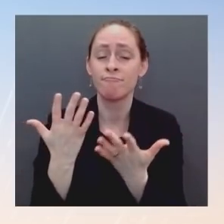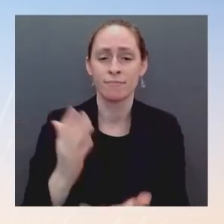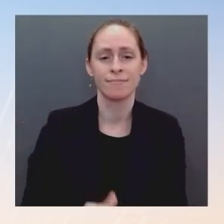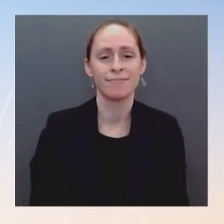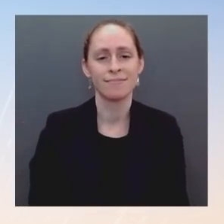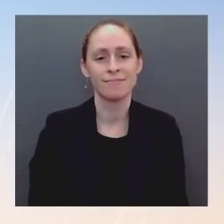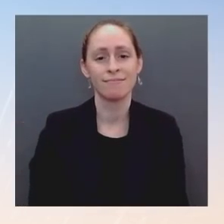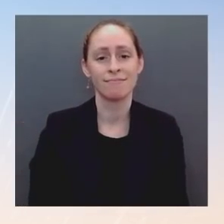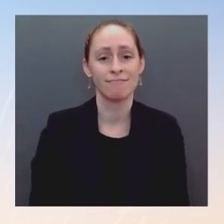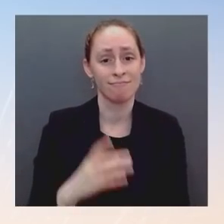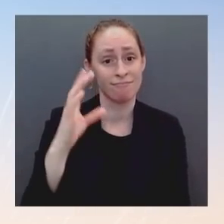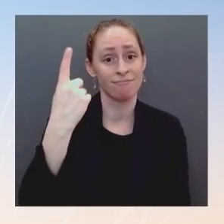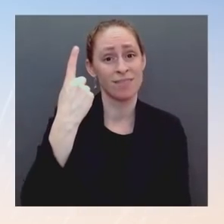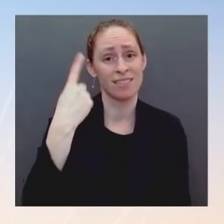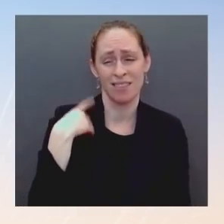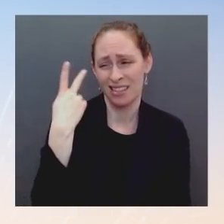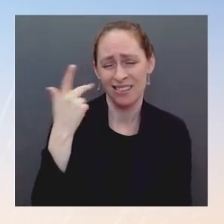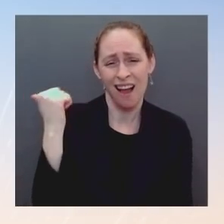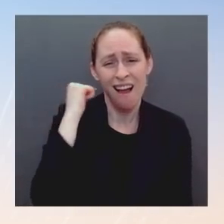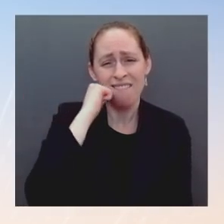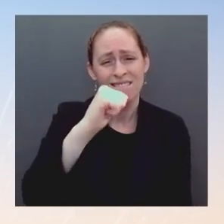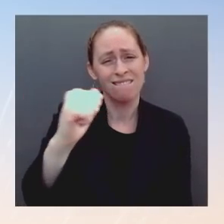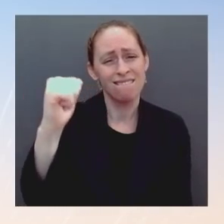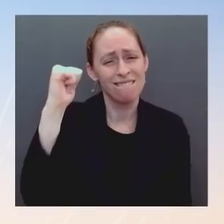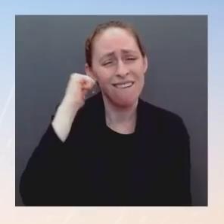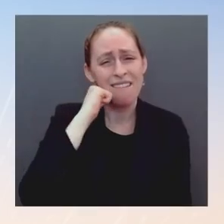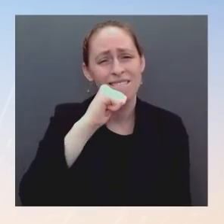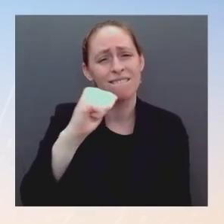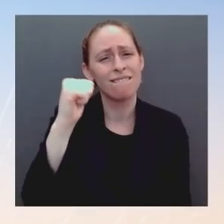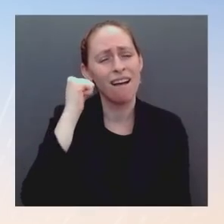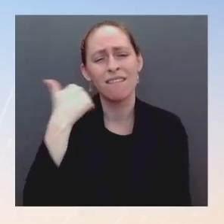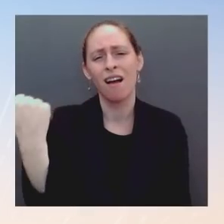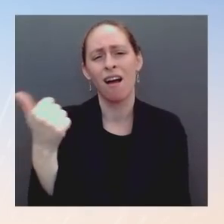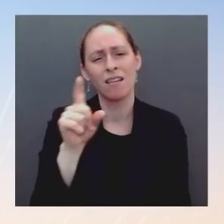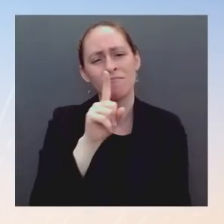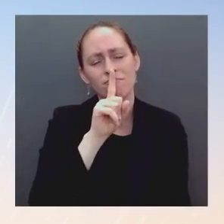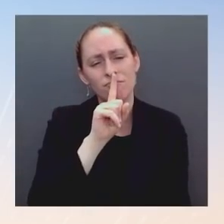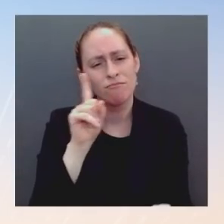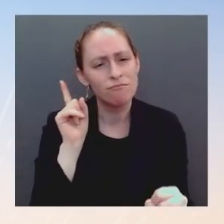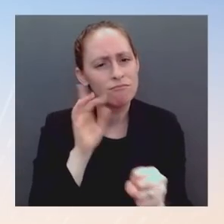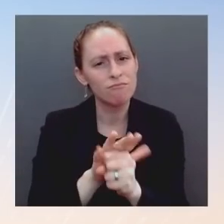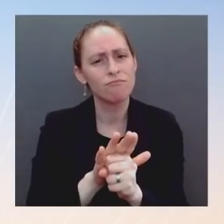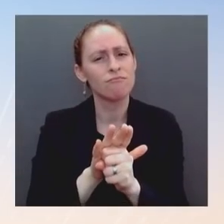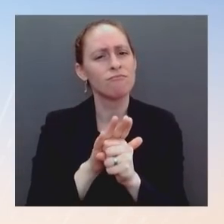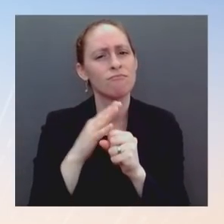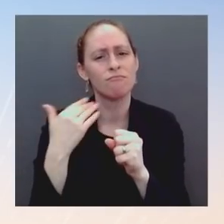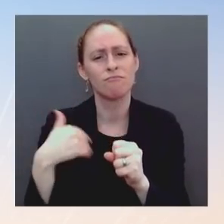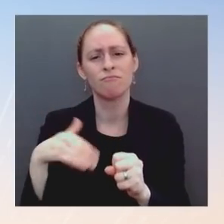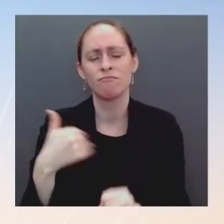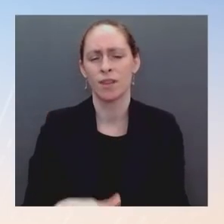Former Bush CEA chair, Glenn Hubbard: "[Raskin] brings a wealth of experience to a Fed role. Former Independent Community Bankers of America